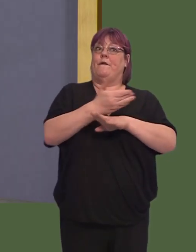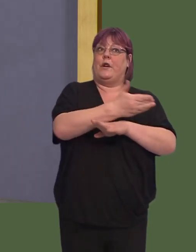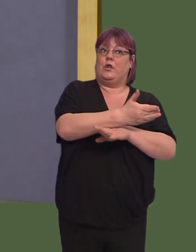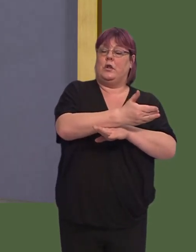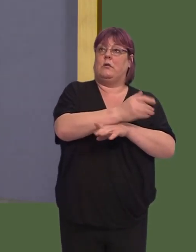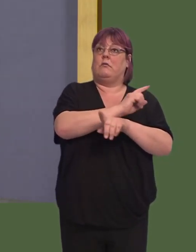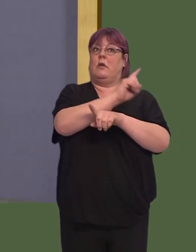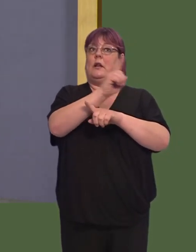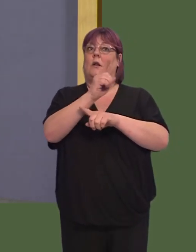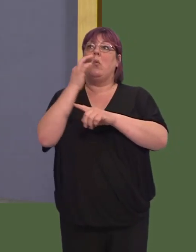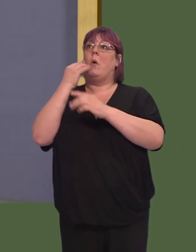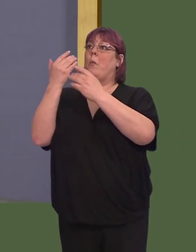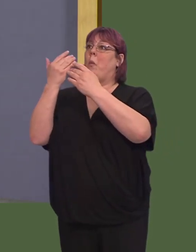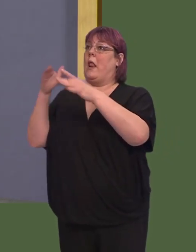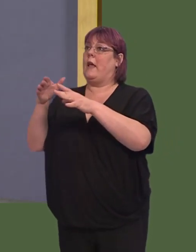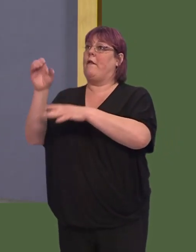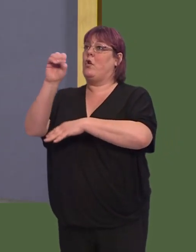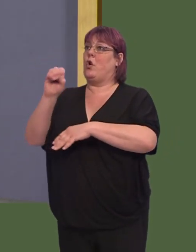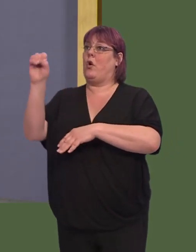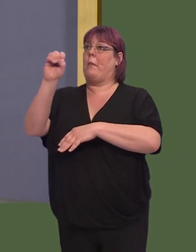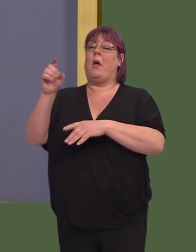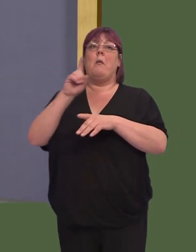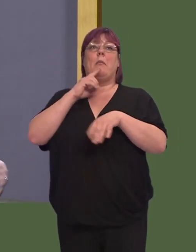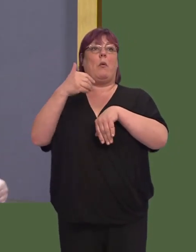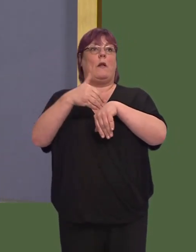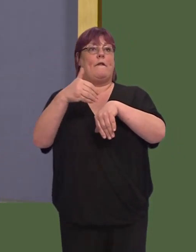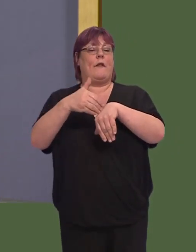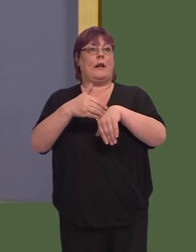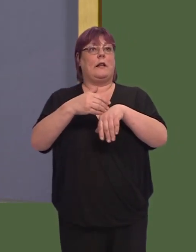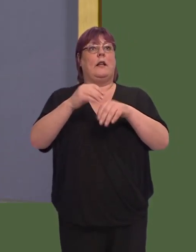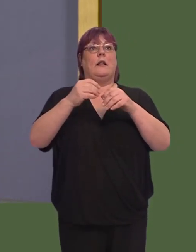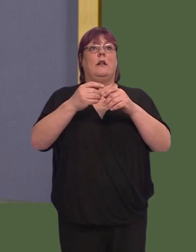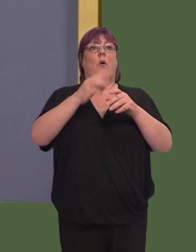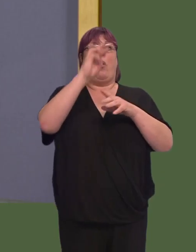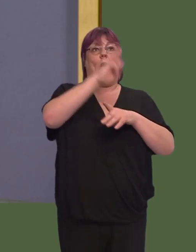This is an unacceptable attack on devolution in both Wales and Scotland.